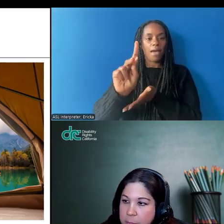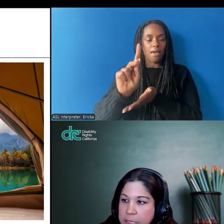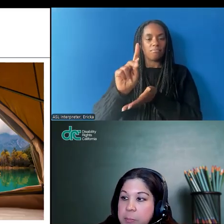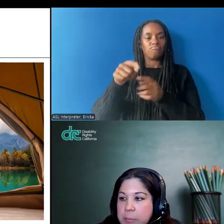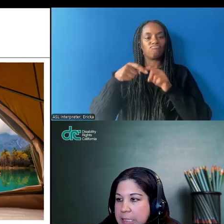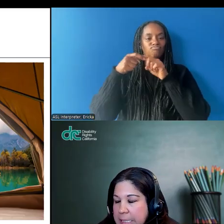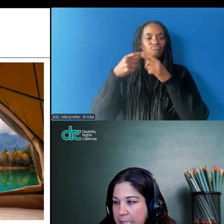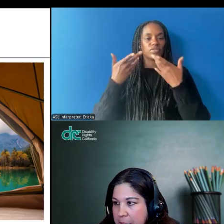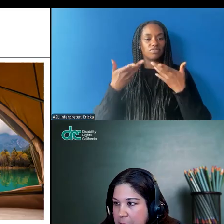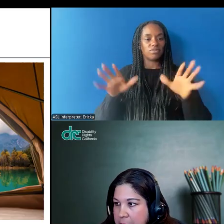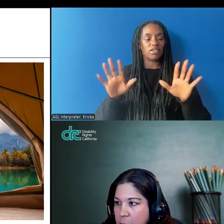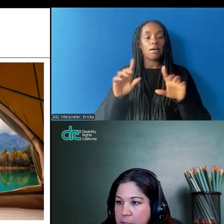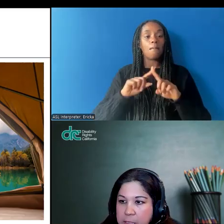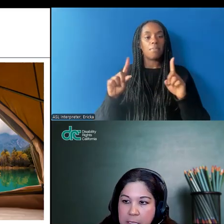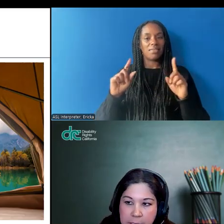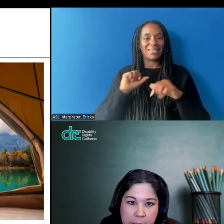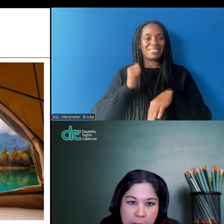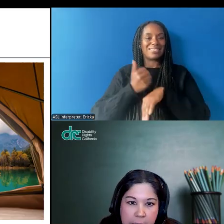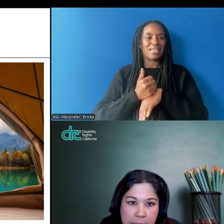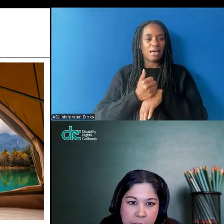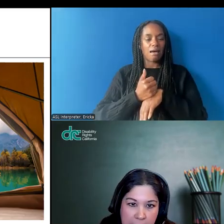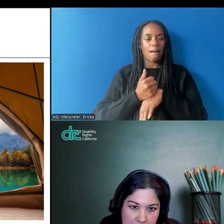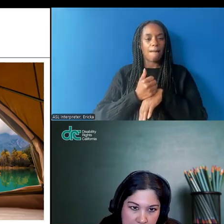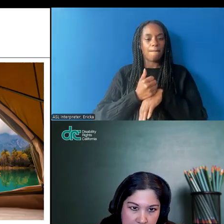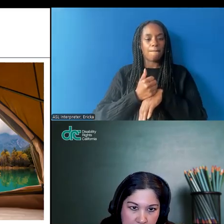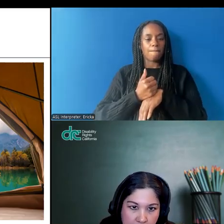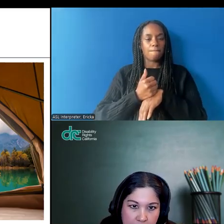But implementing guidance was unclear. Creating challenges.